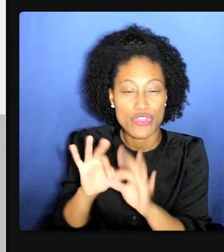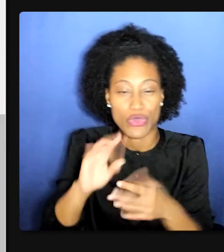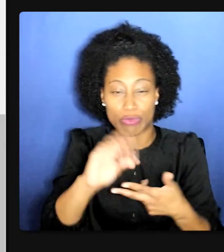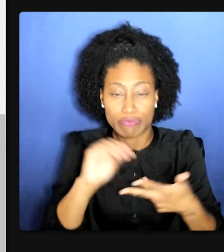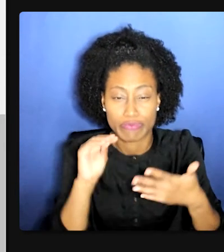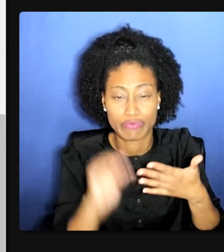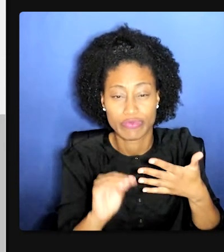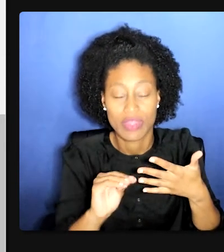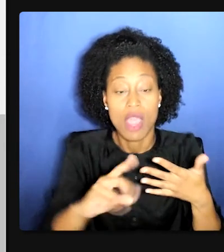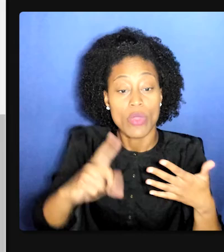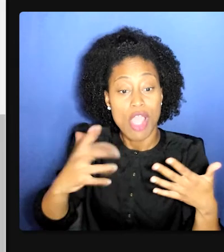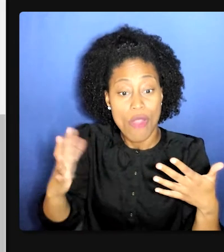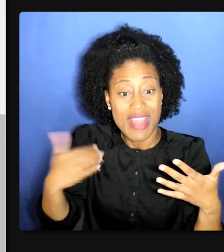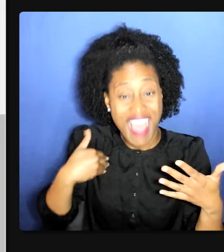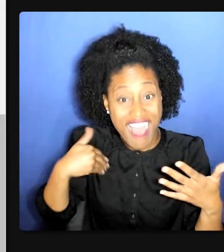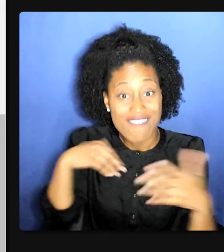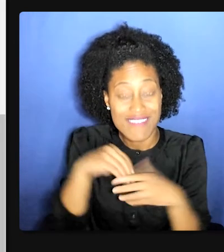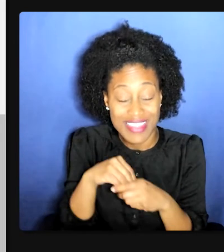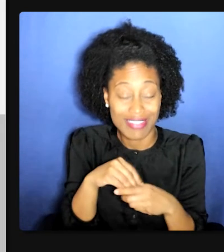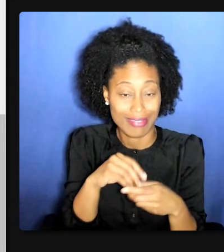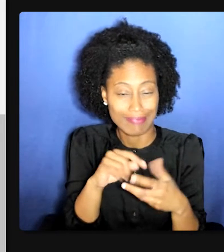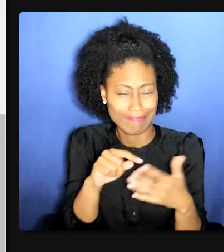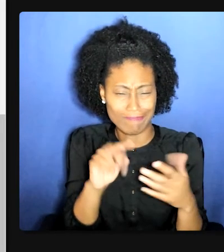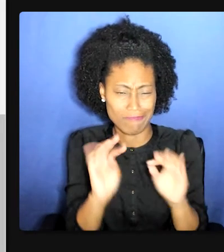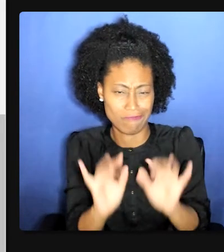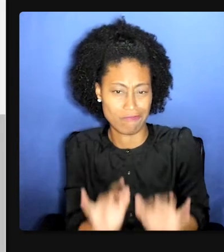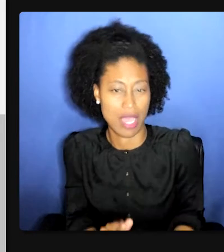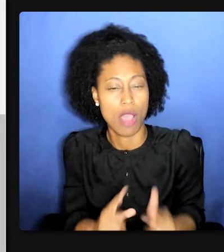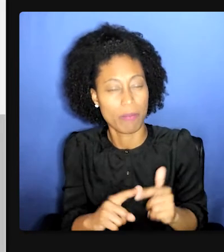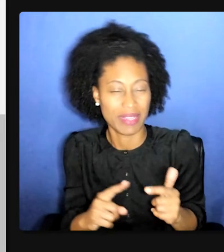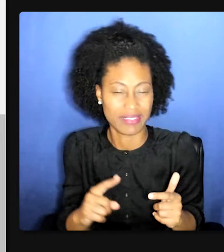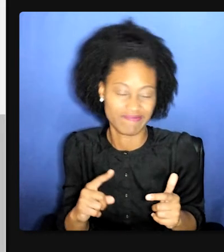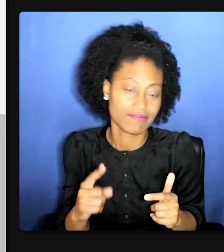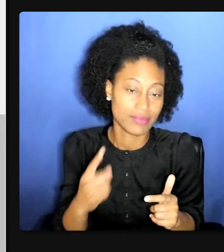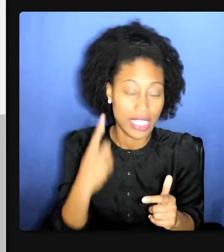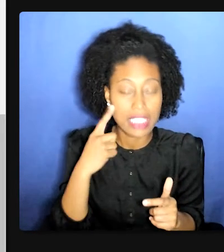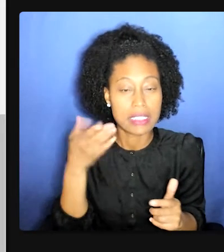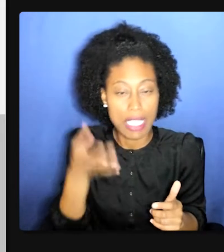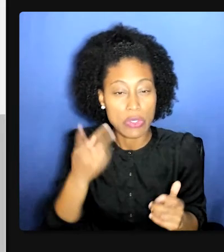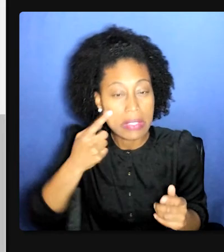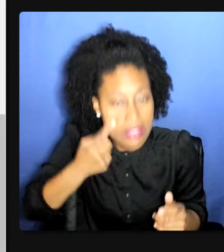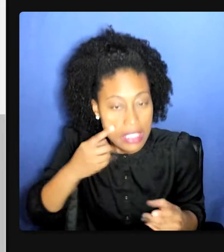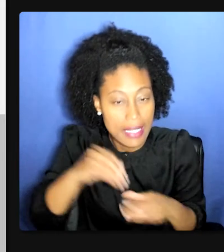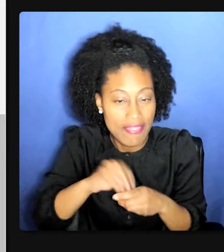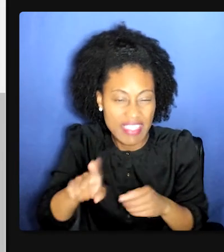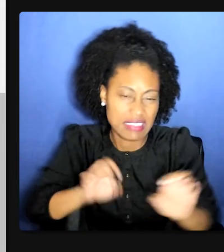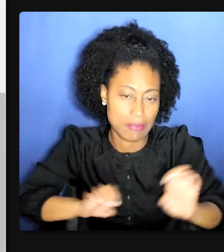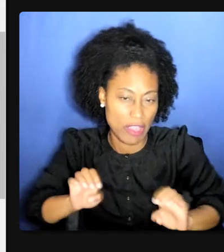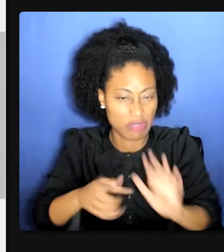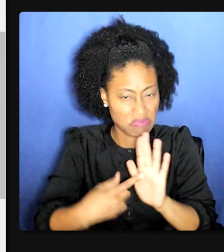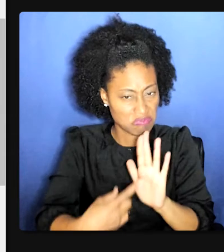called spell game intro, which is coming into play in this particular experiment. As this experiment is running,